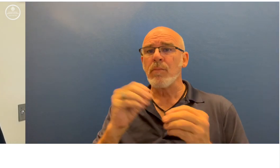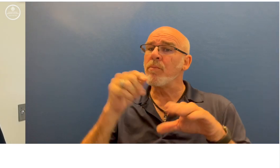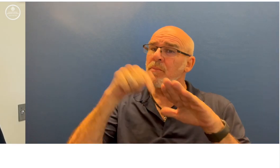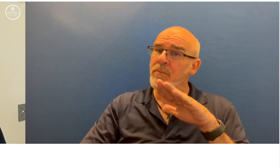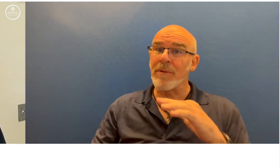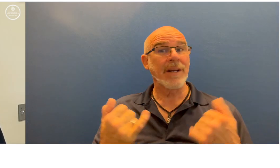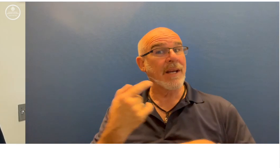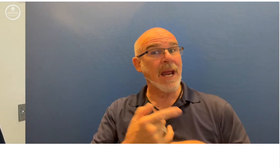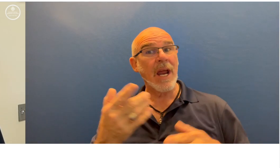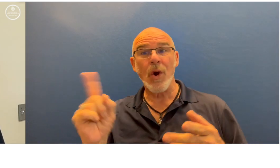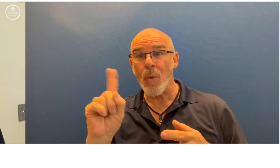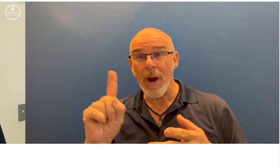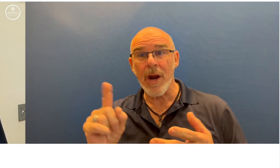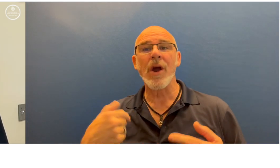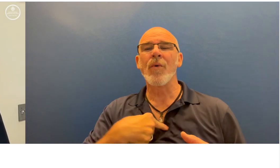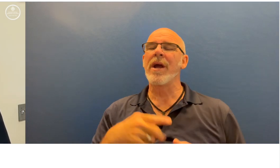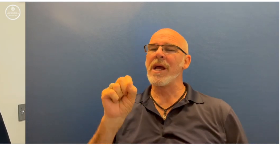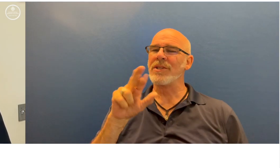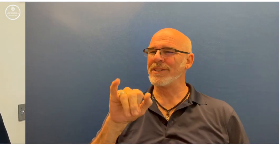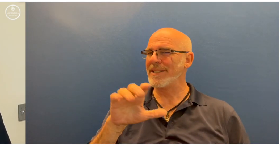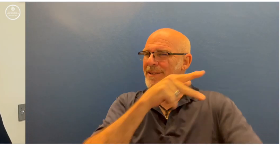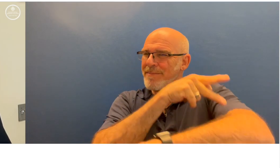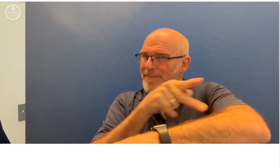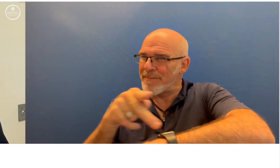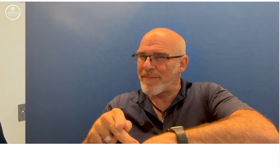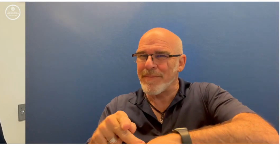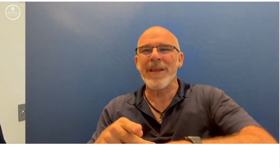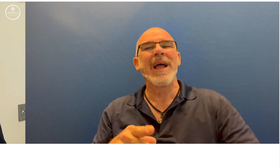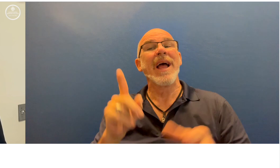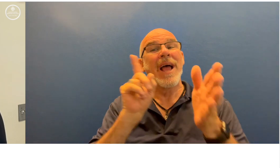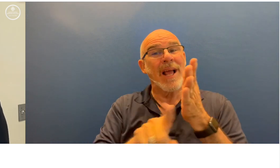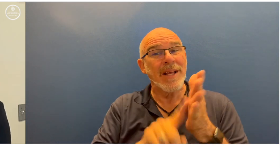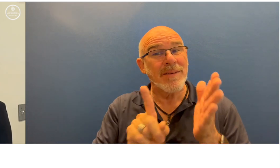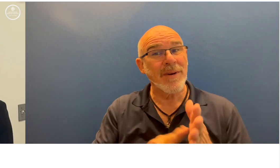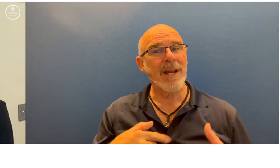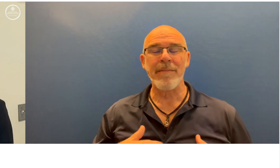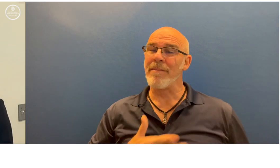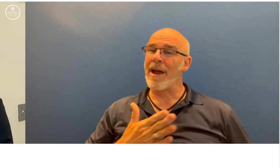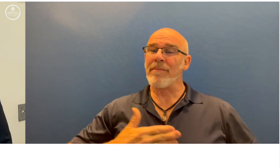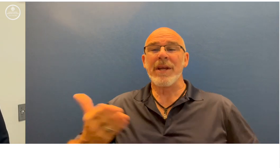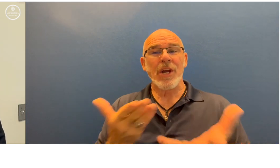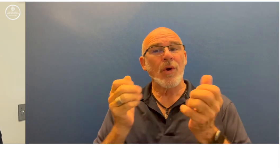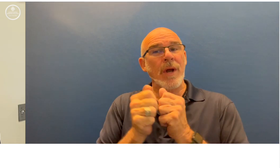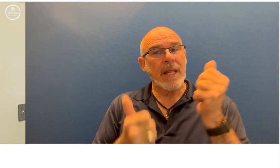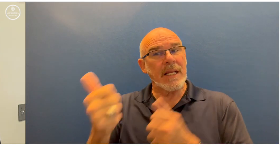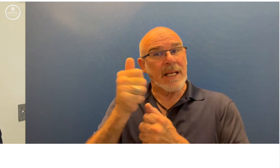the Santa Rosa Junior College Petaluma Campus exploring. And I am glad to be here with Executive Dean,